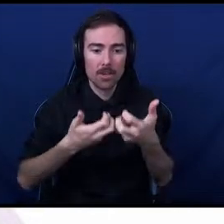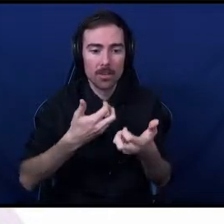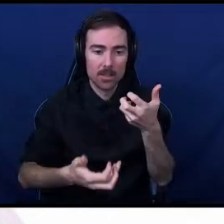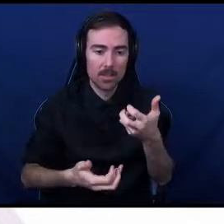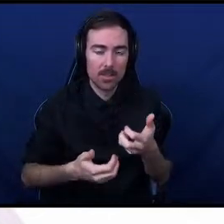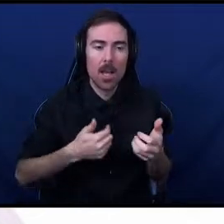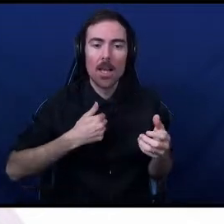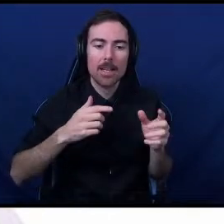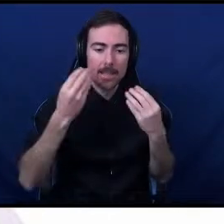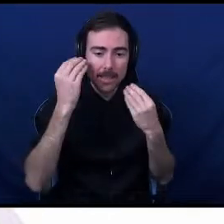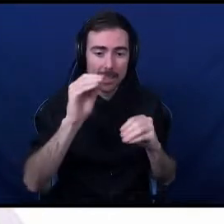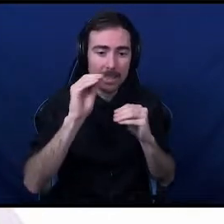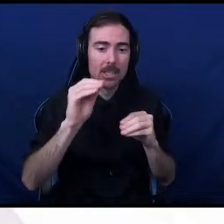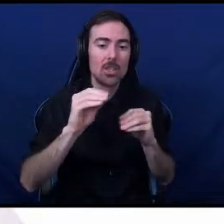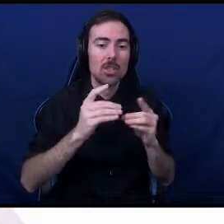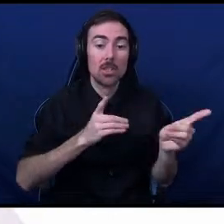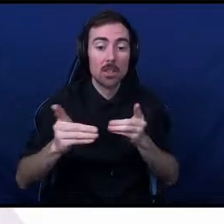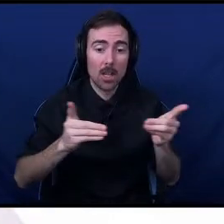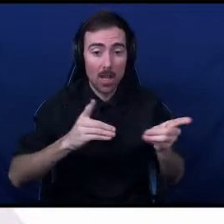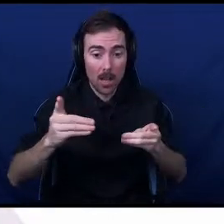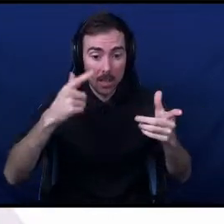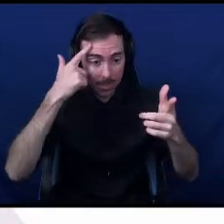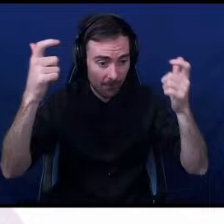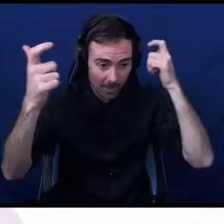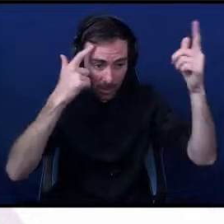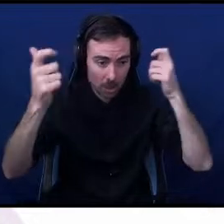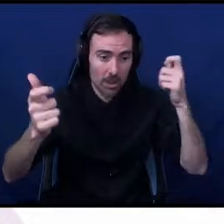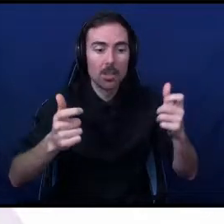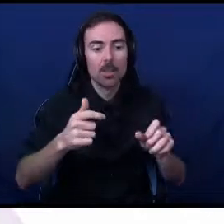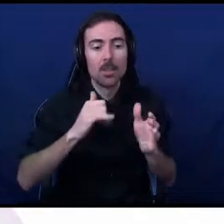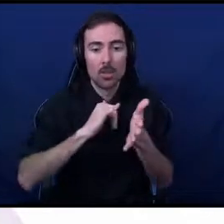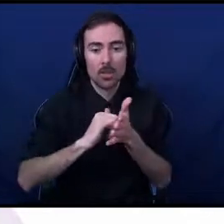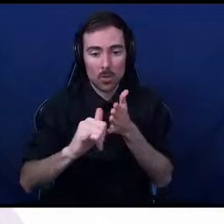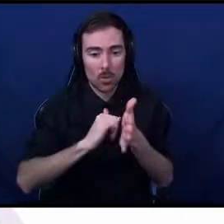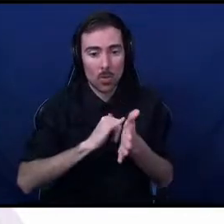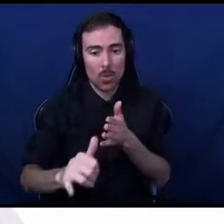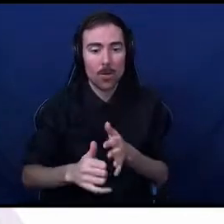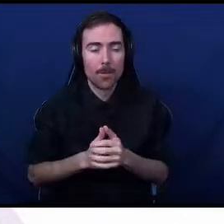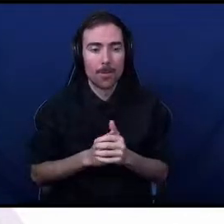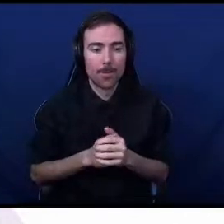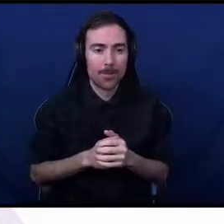University, where I get to sort of hand over some of that, that